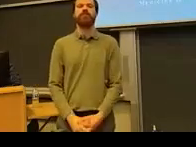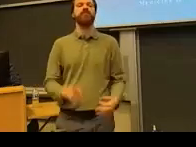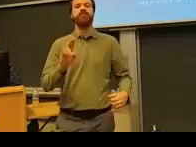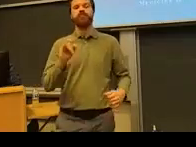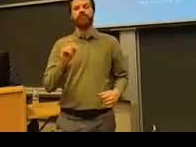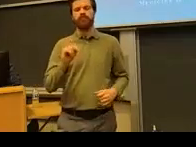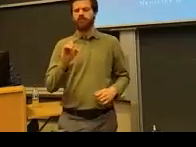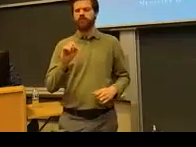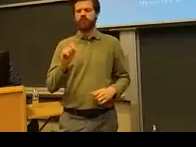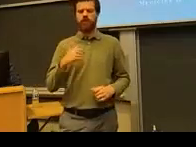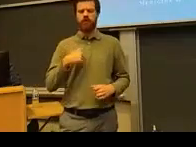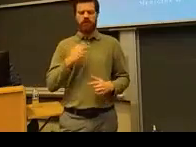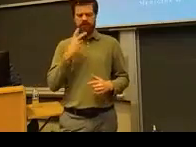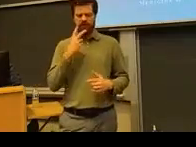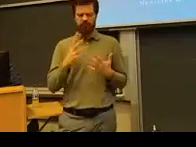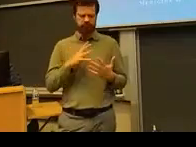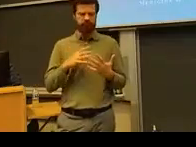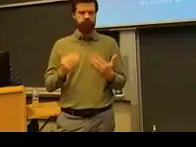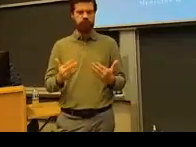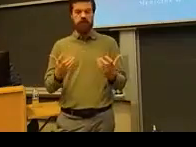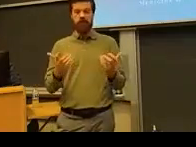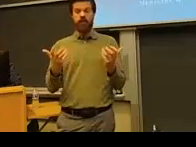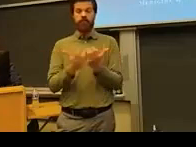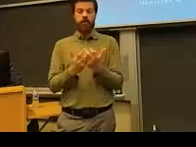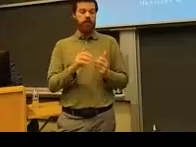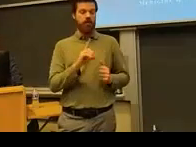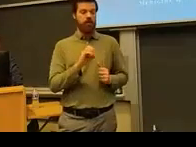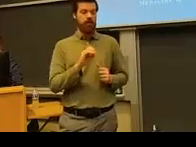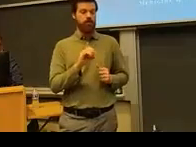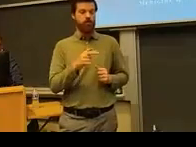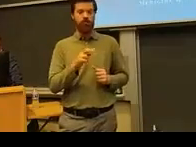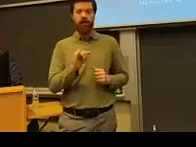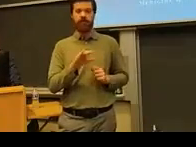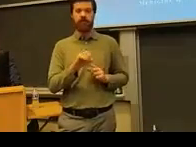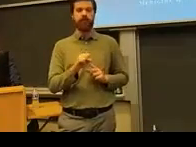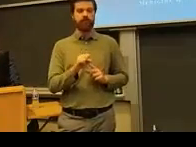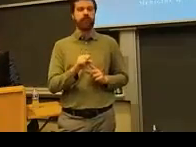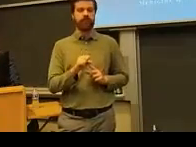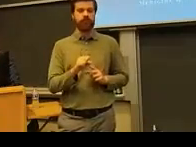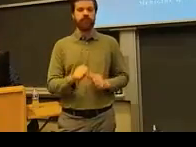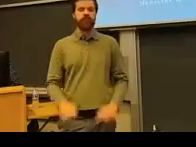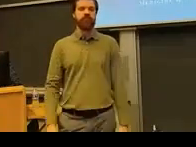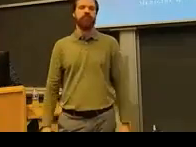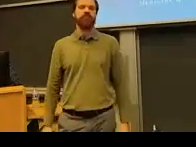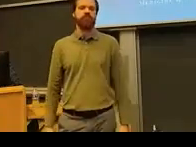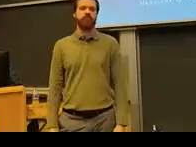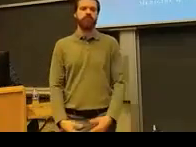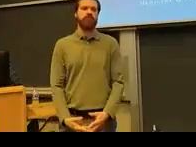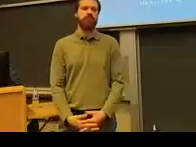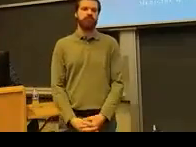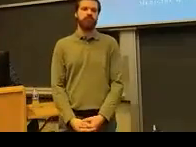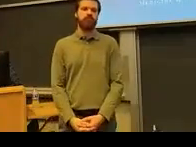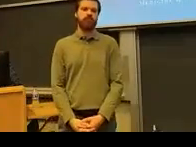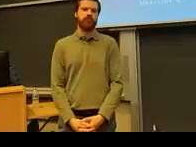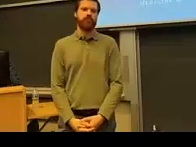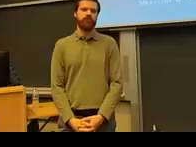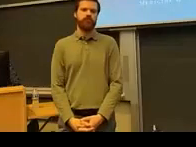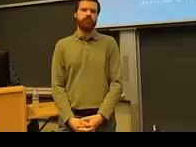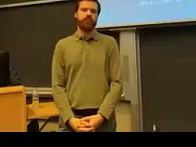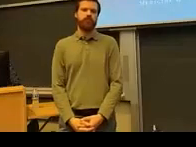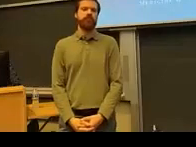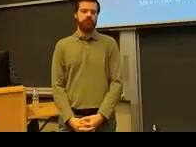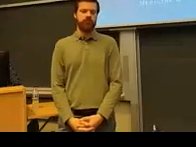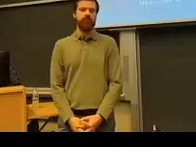doing in terms of matching um demograph expected demographics and so um it was important to us at